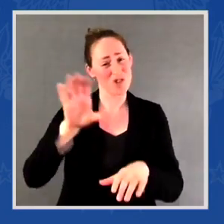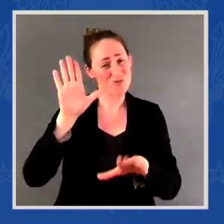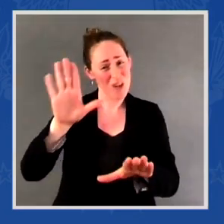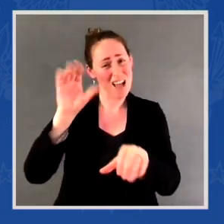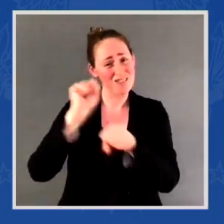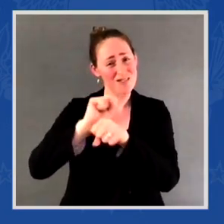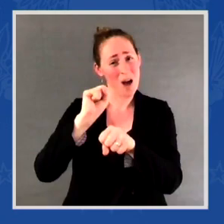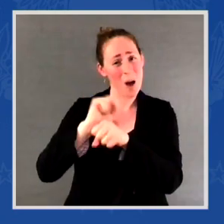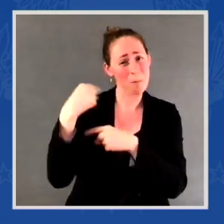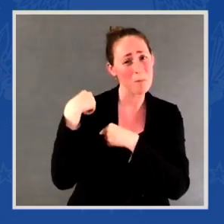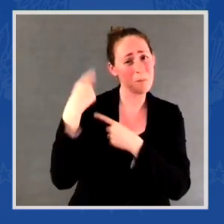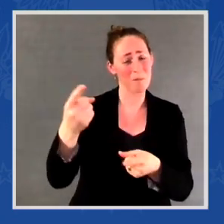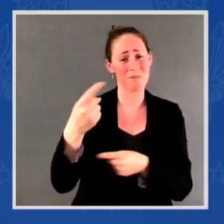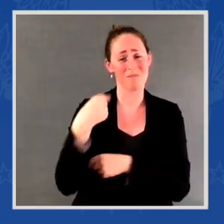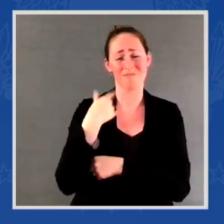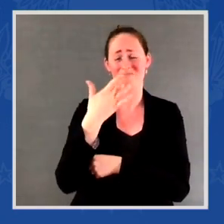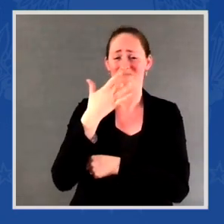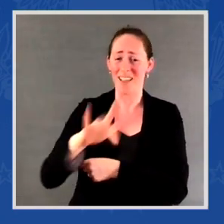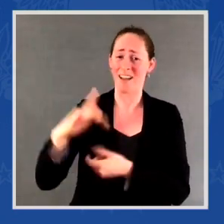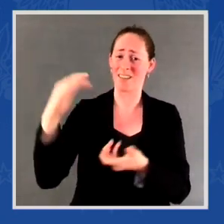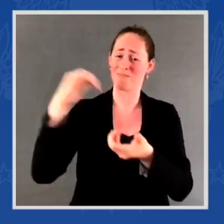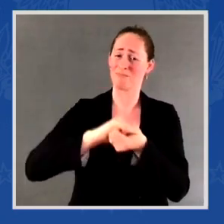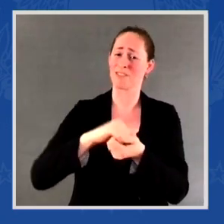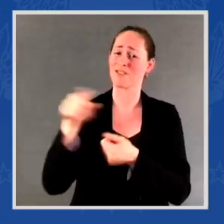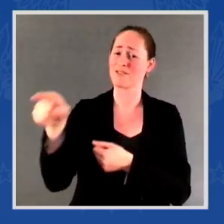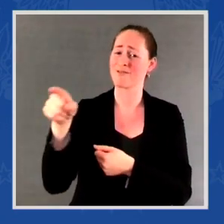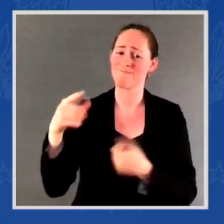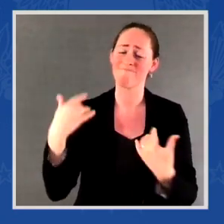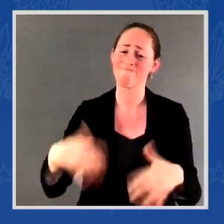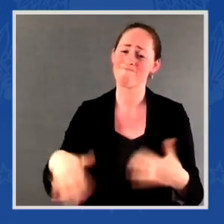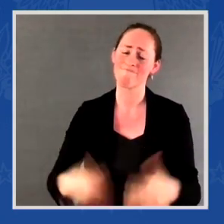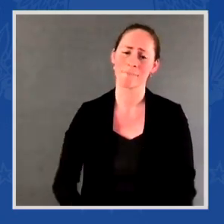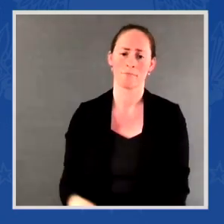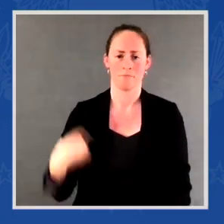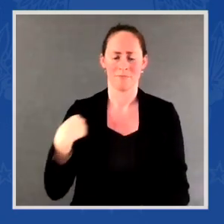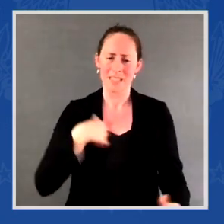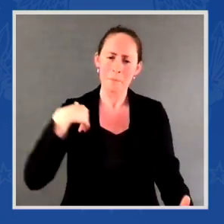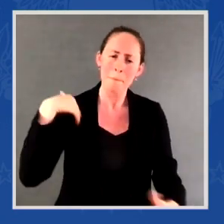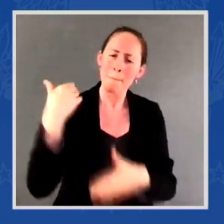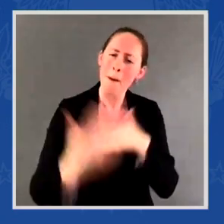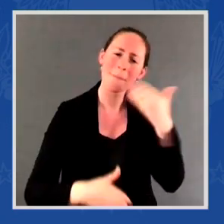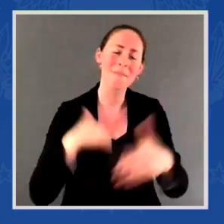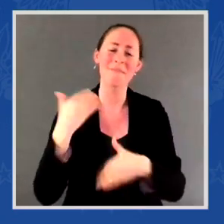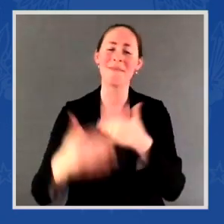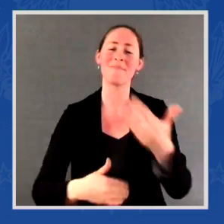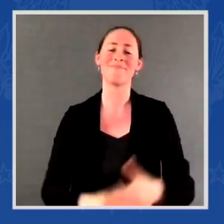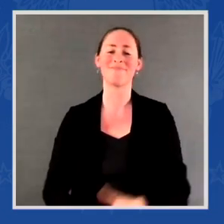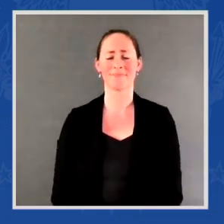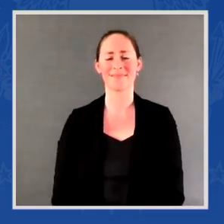And as we -- as we move along here. Look, you know, the main thing I want to do is start off